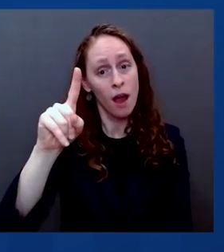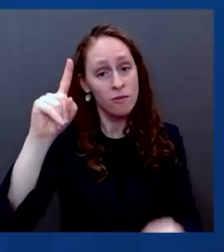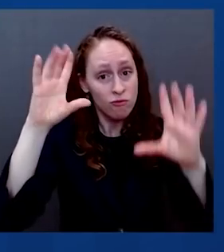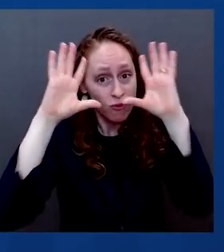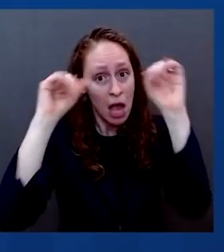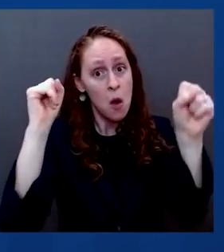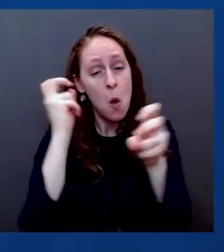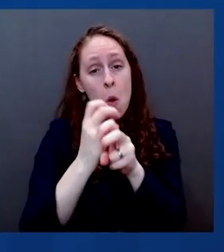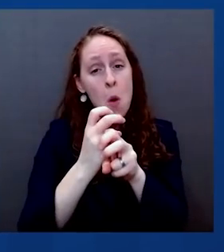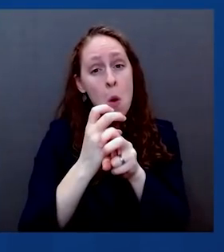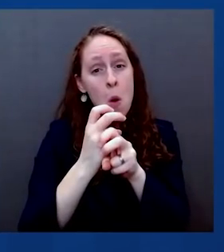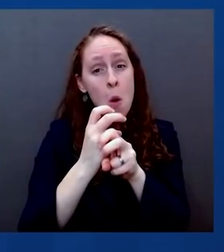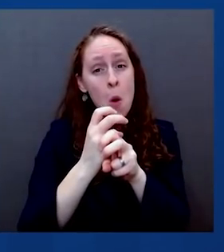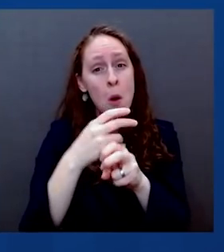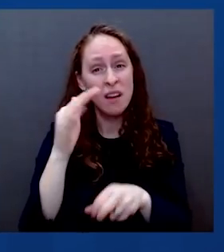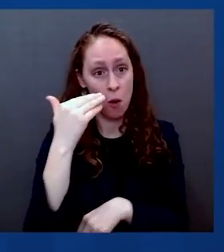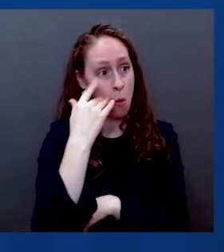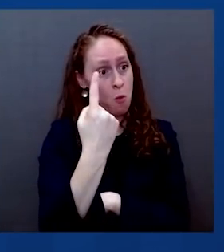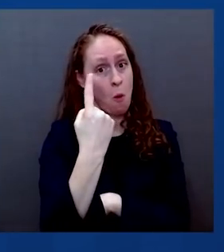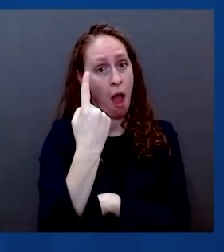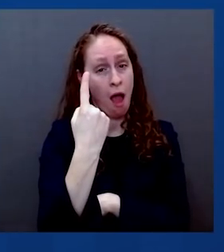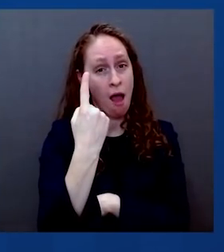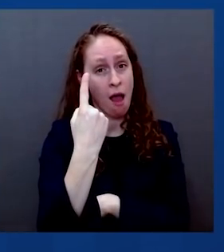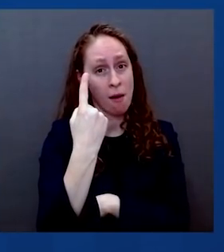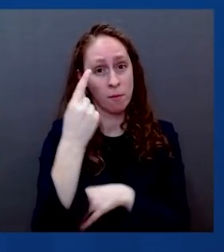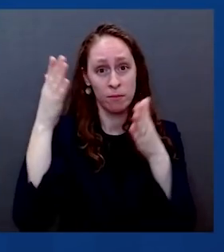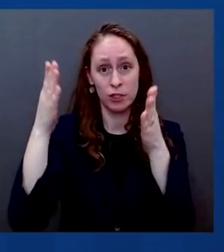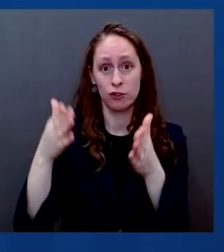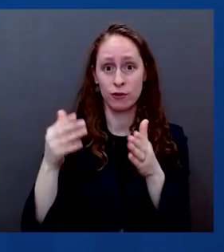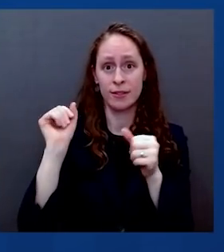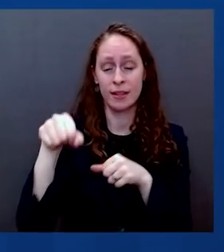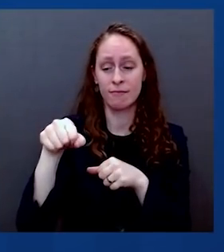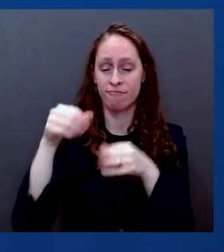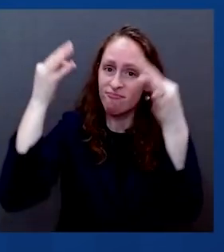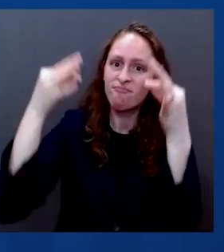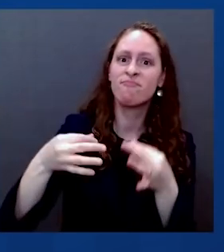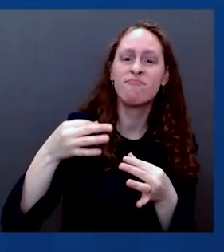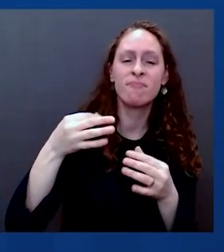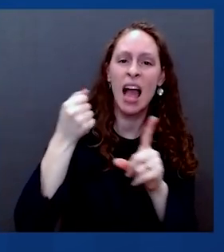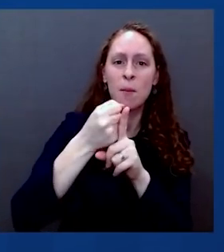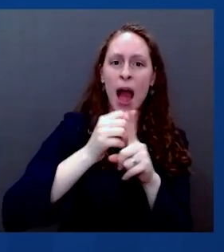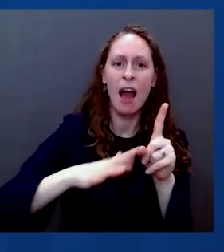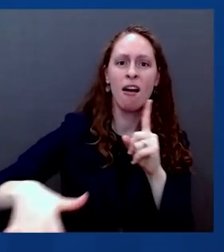designed to be the world's greatest deliberative body -- has been rendered a shell of its former self.